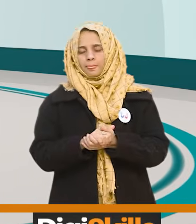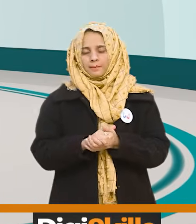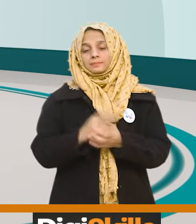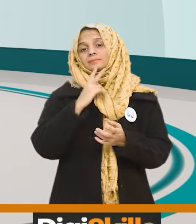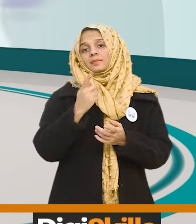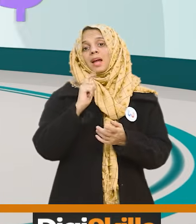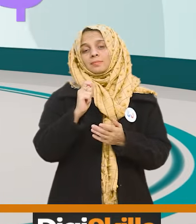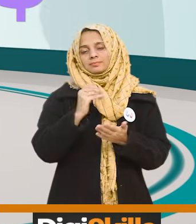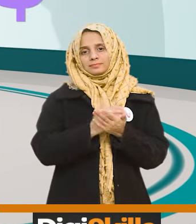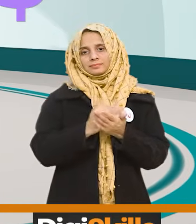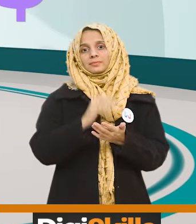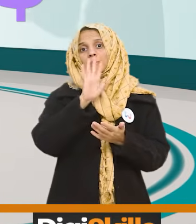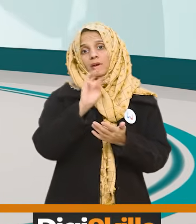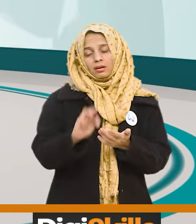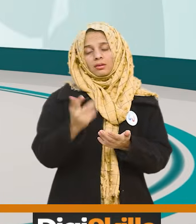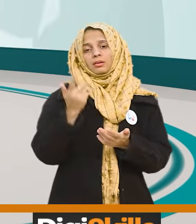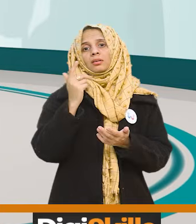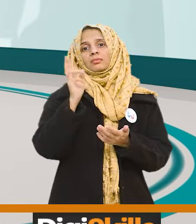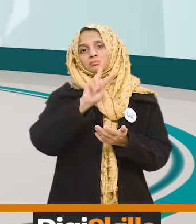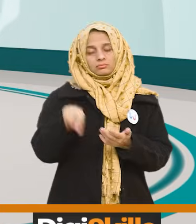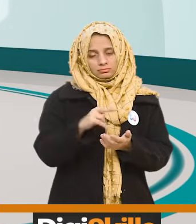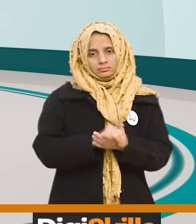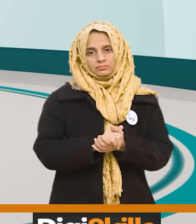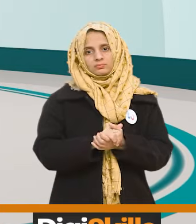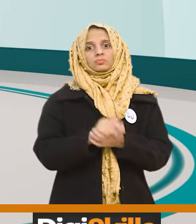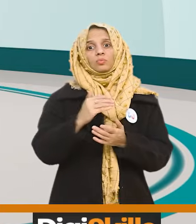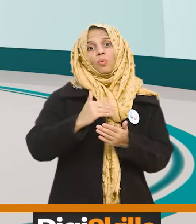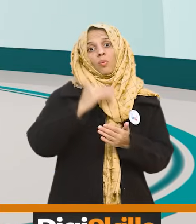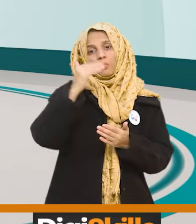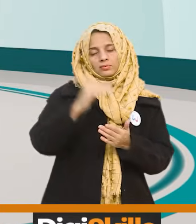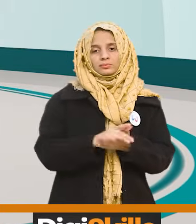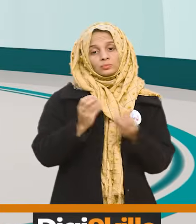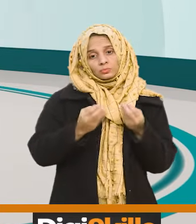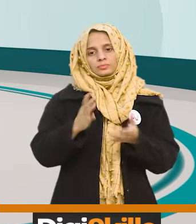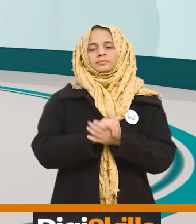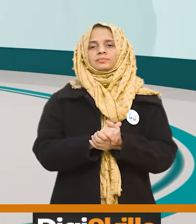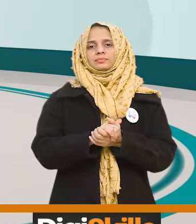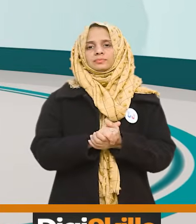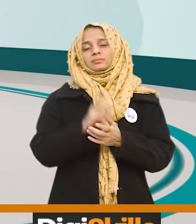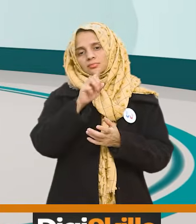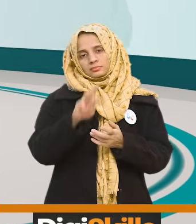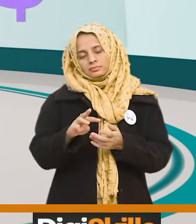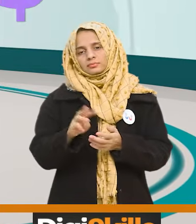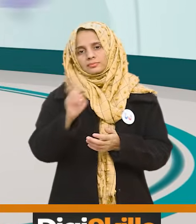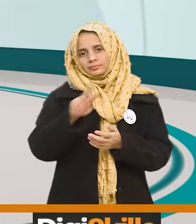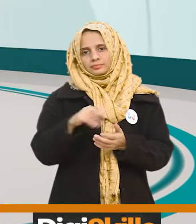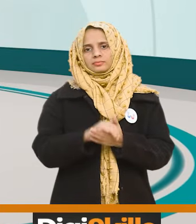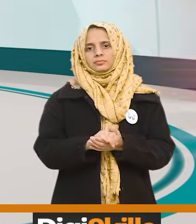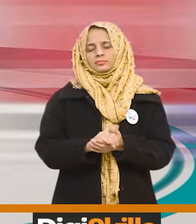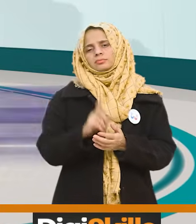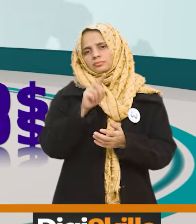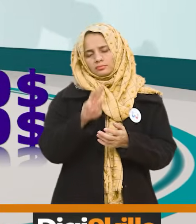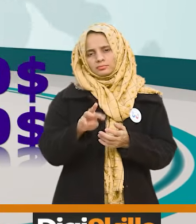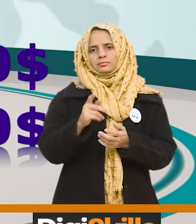But if the project's worth is up to ‘$5,000’, starting from ‘$1,000’, then between $1,000